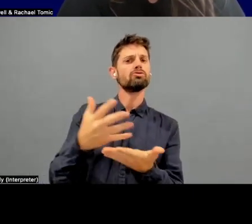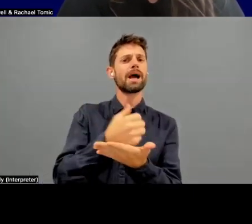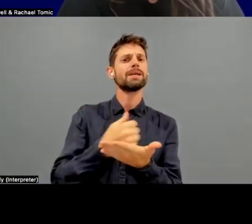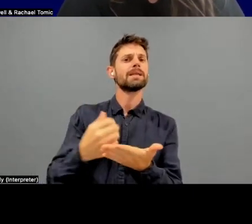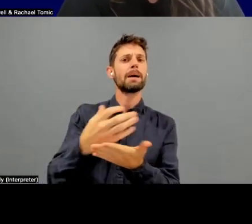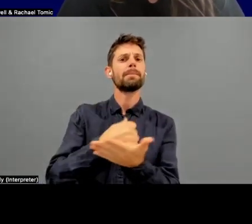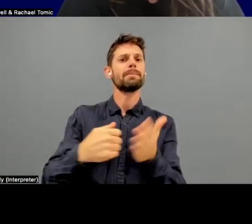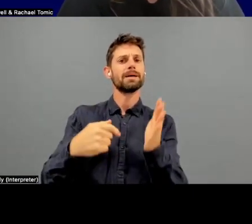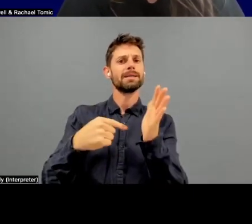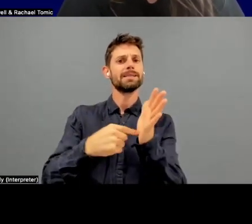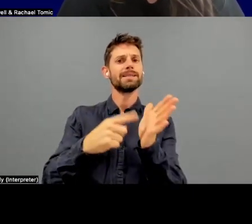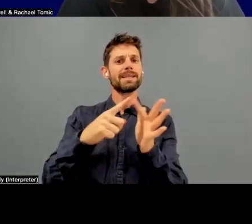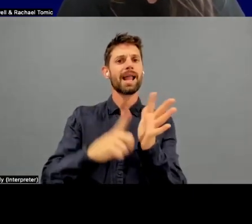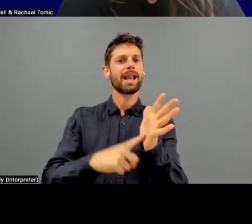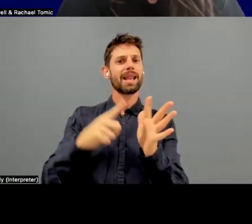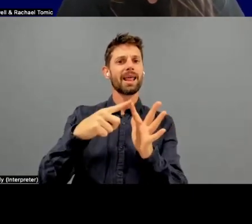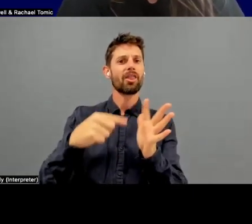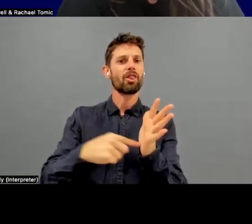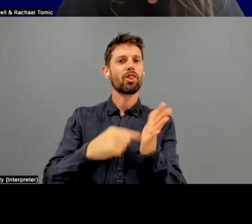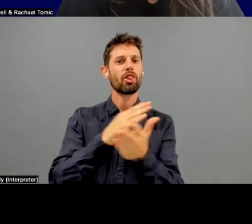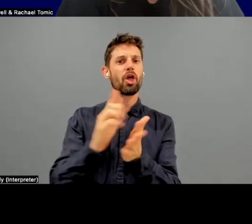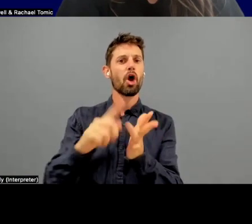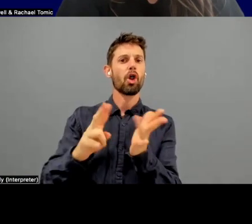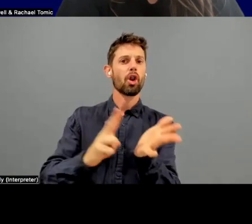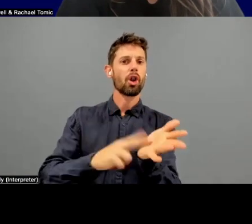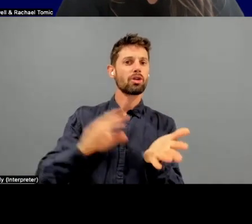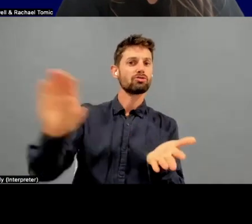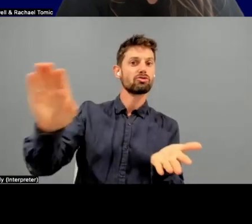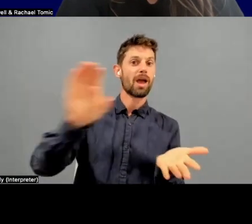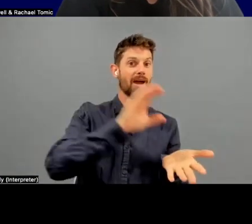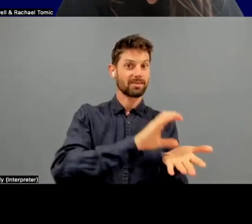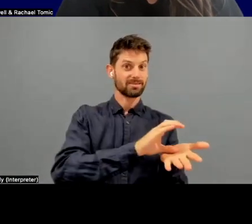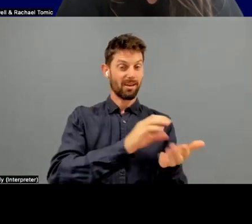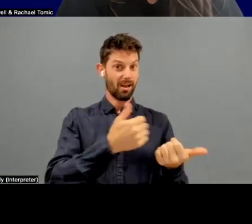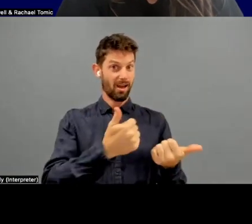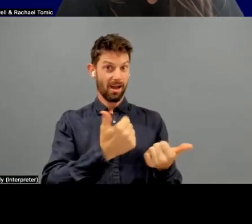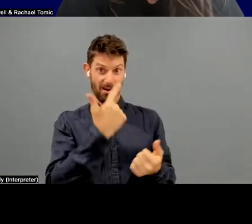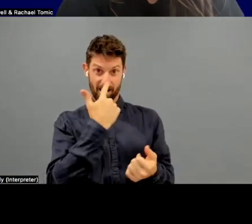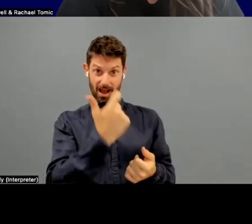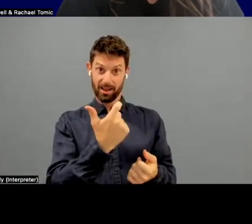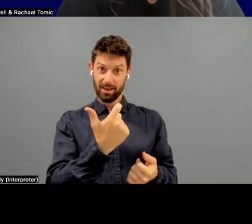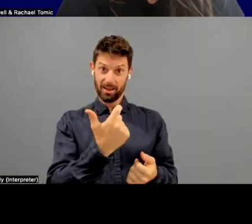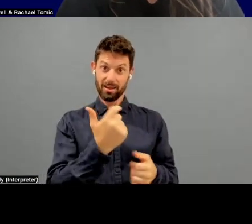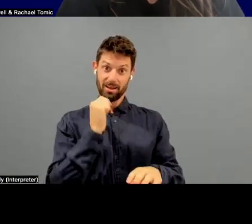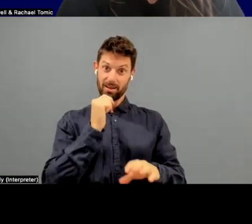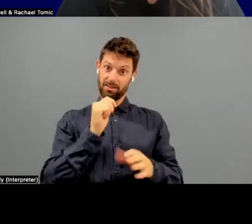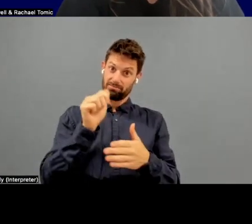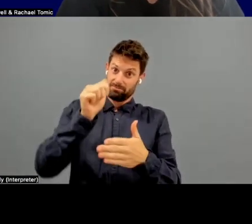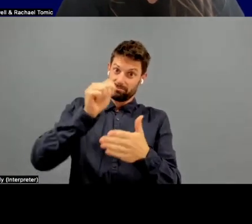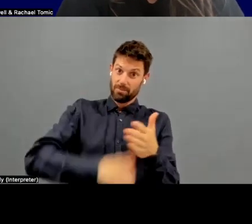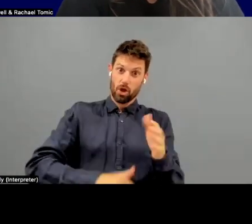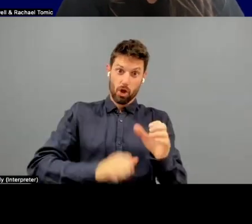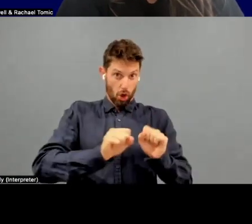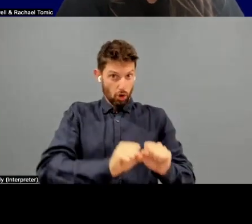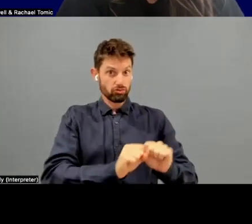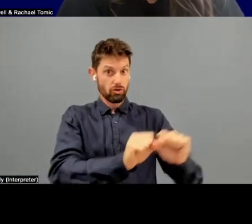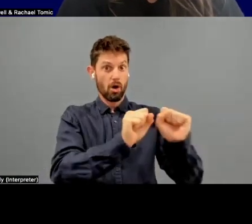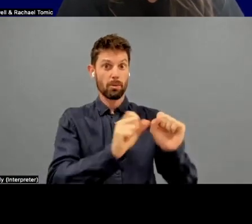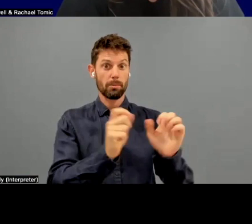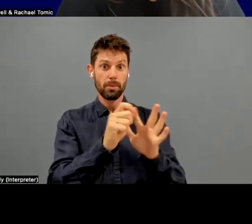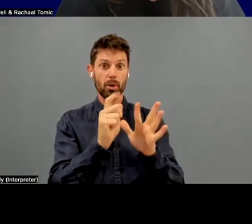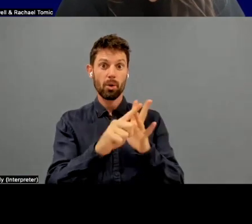some really amazing hydrotherapy and swimming in her pool, which she absolutely loves.